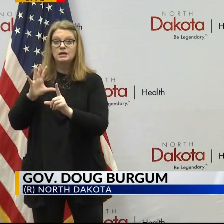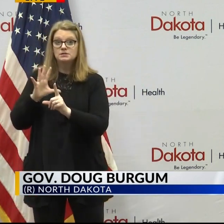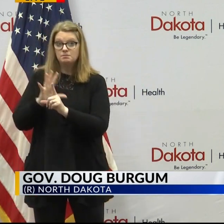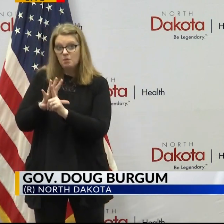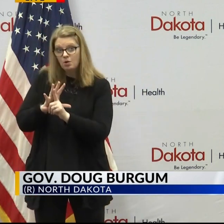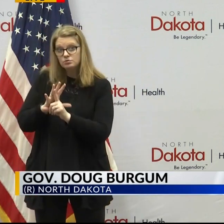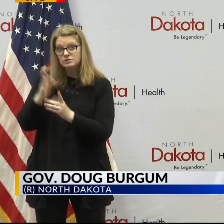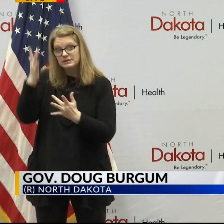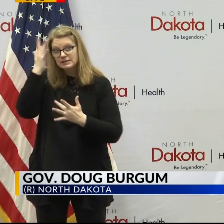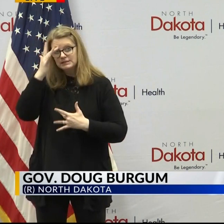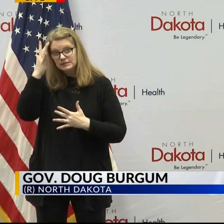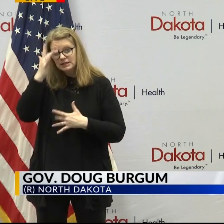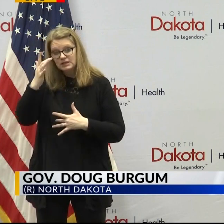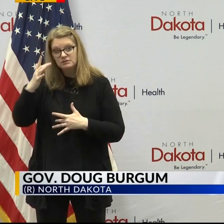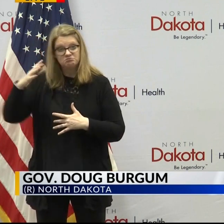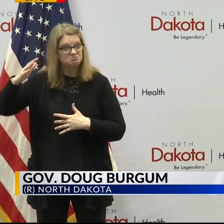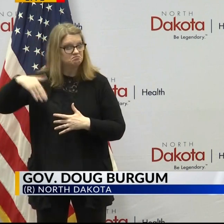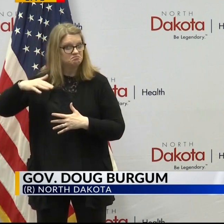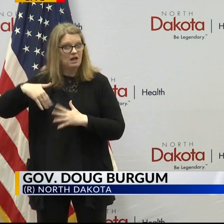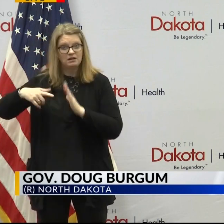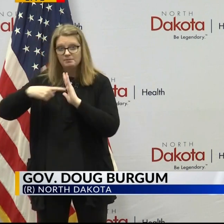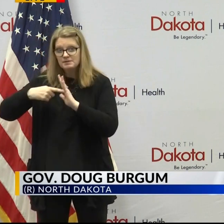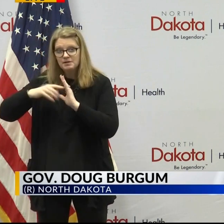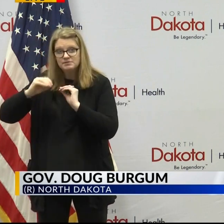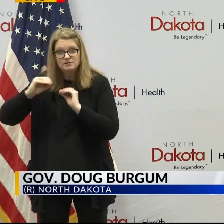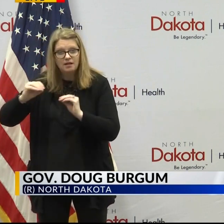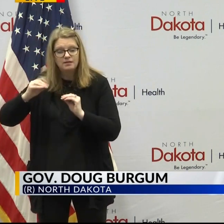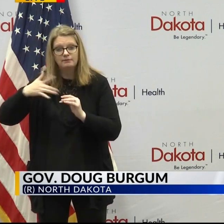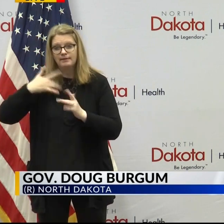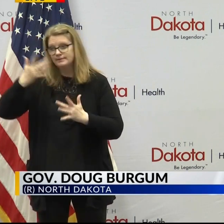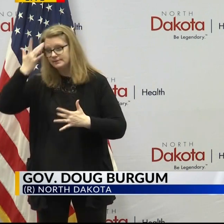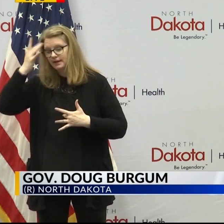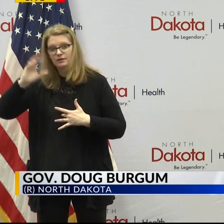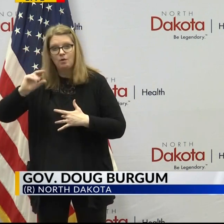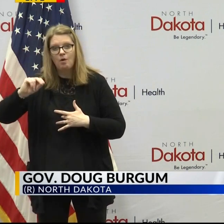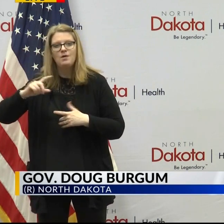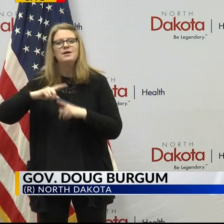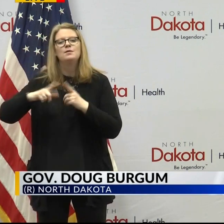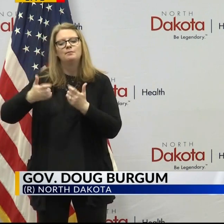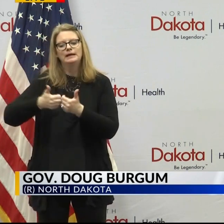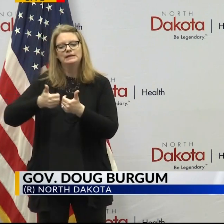PUT YOURSELF IN ISOLATION. QUARANTINE, THAT IS WHEN YOU'RE A PERSON EXPOSED TO THE DISEASE